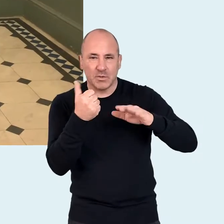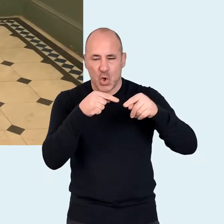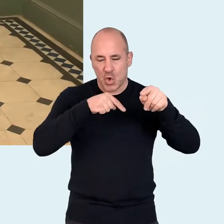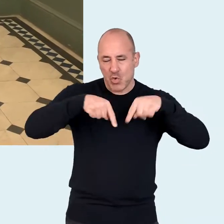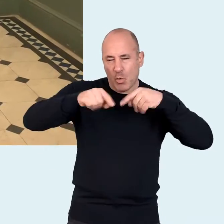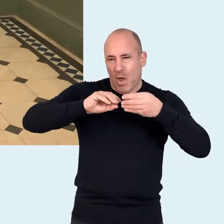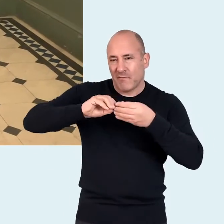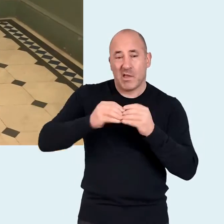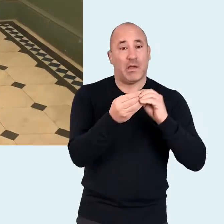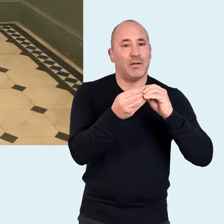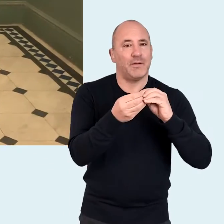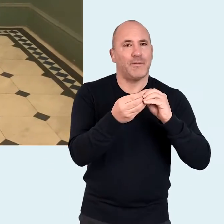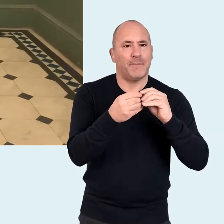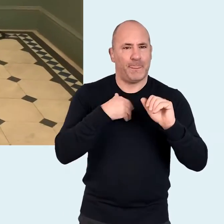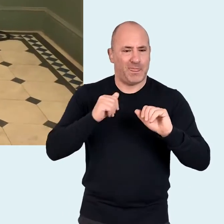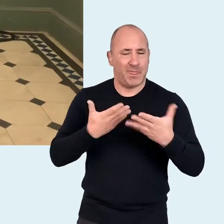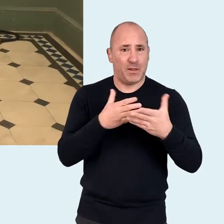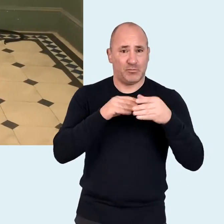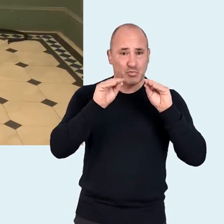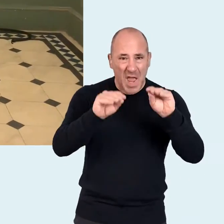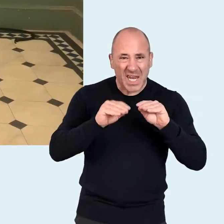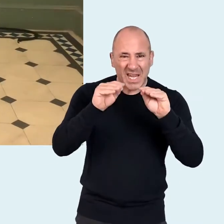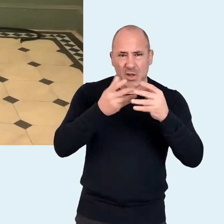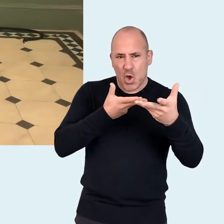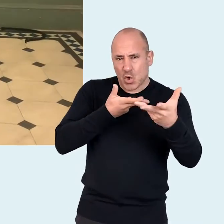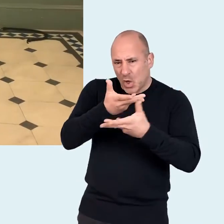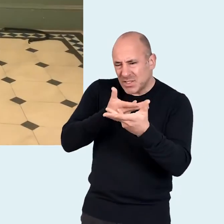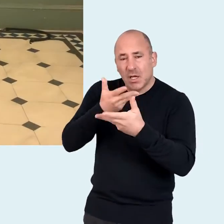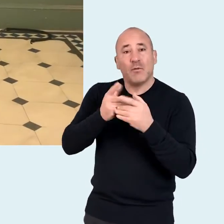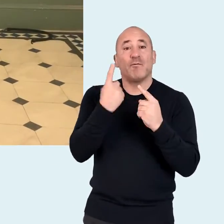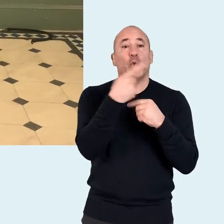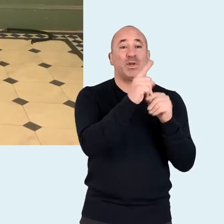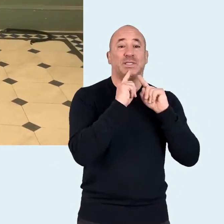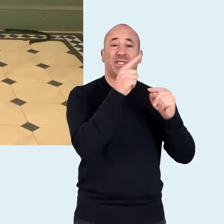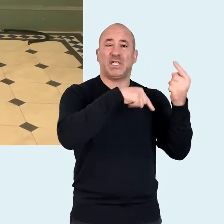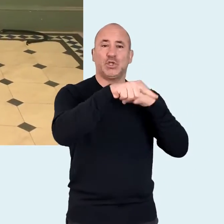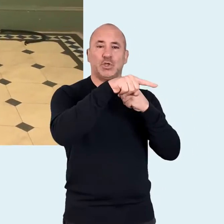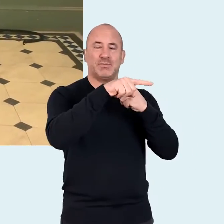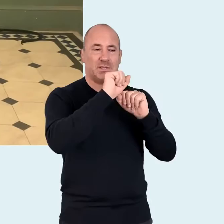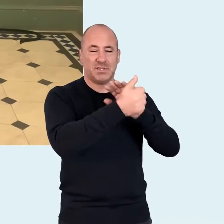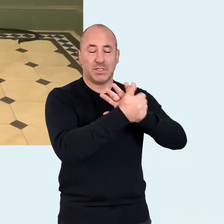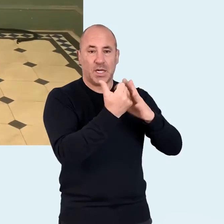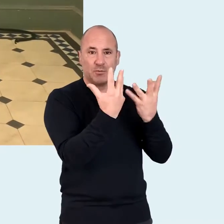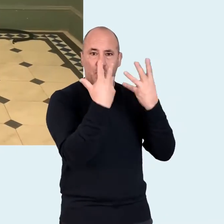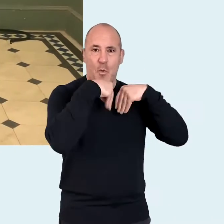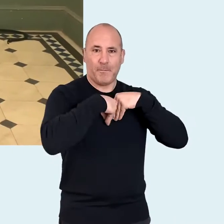create choreography. To provide training and consultations to teachers to develop their